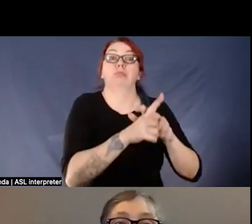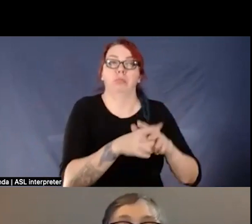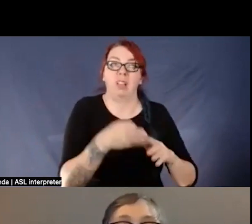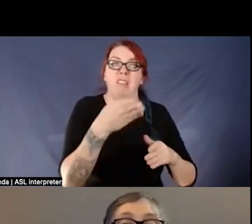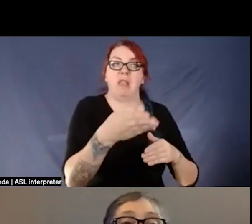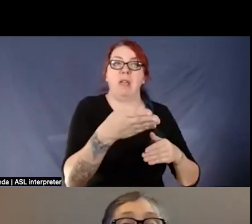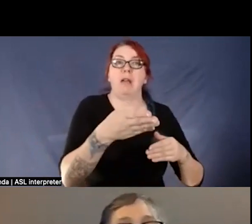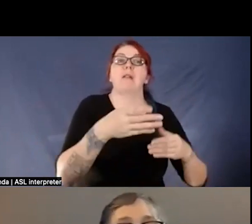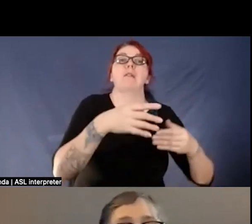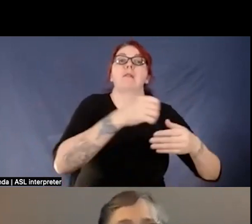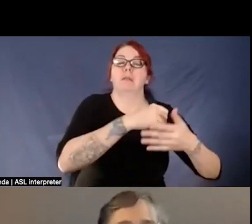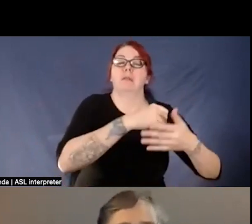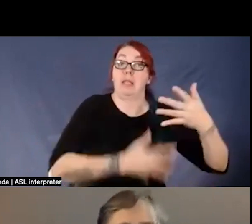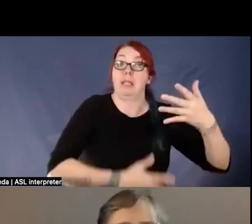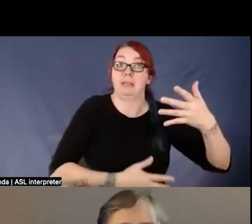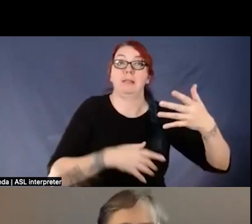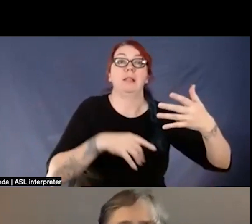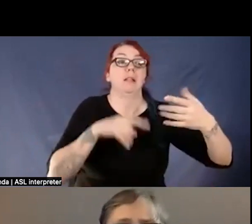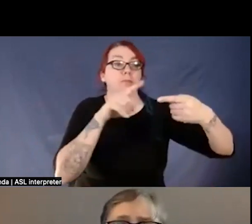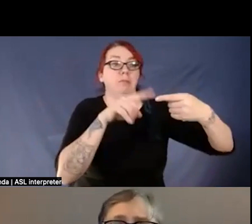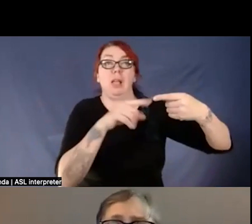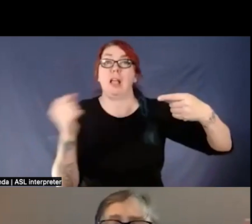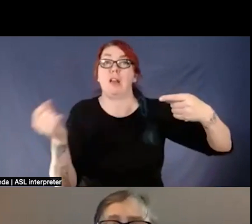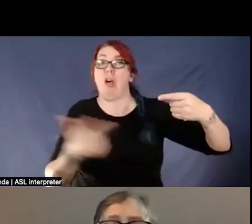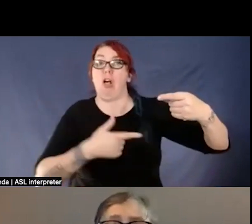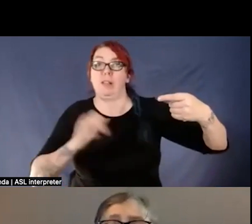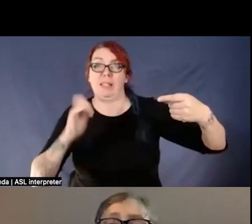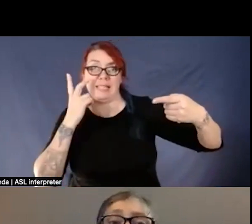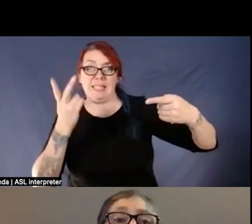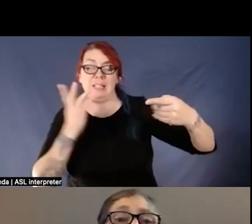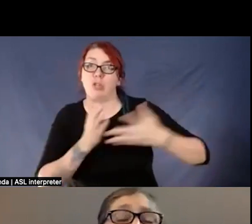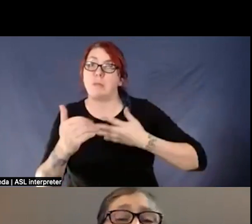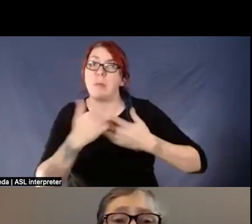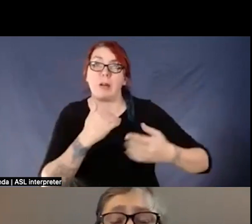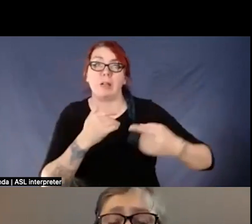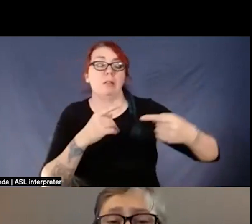system where everybody can act action it. So it takes something that maybe somebody has to